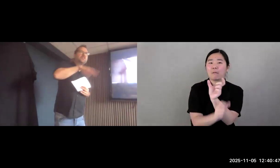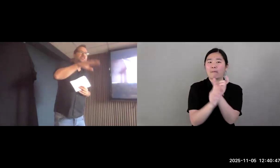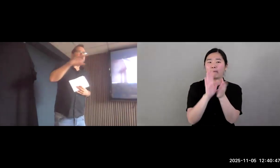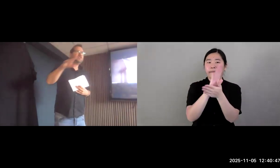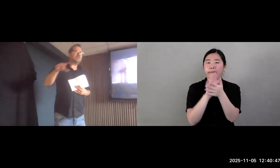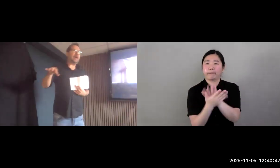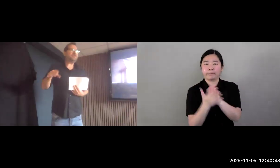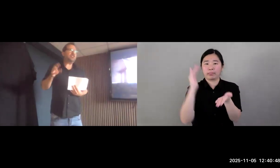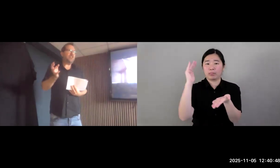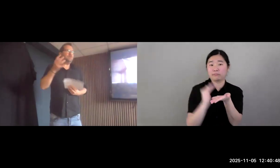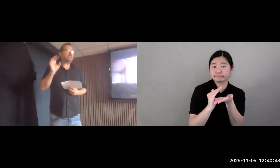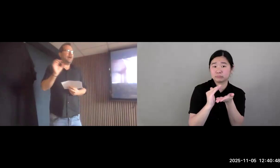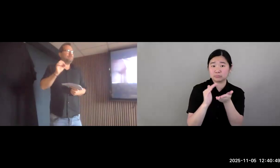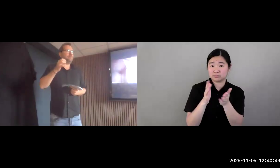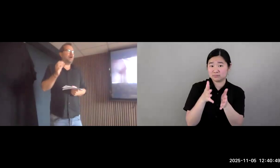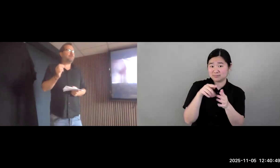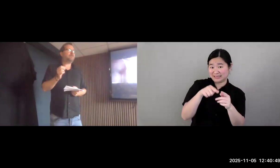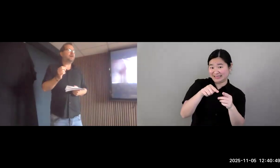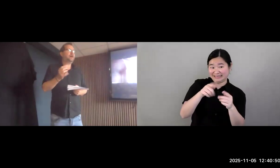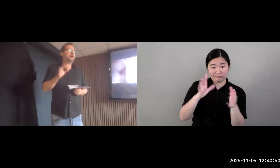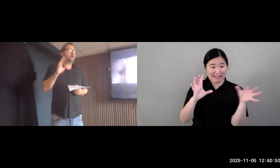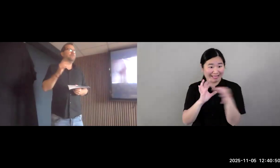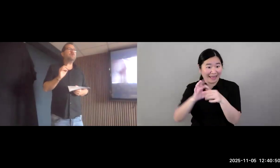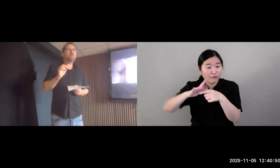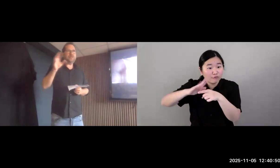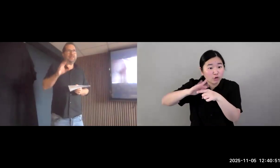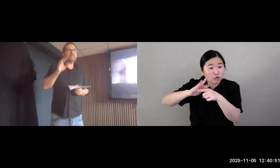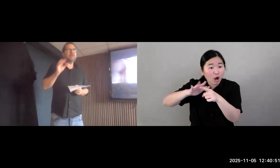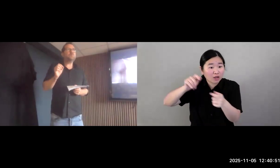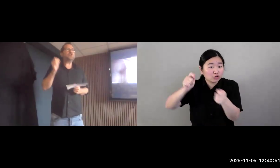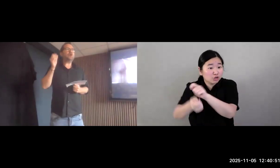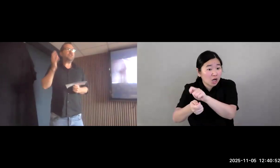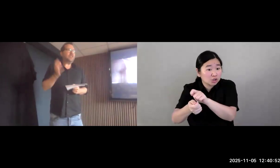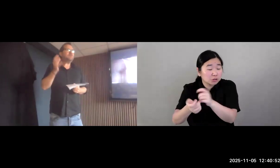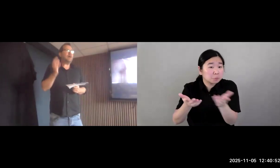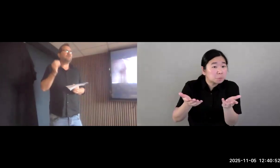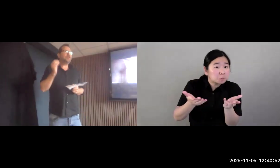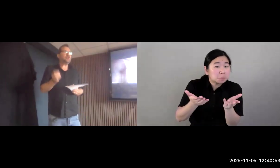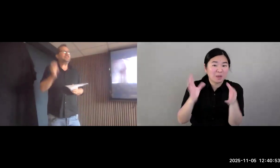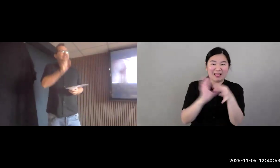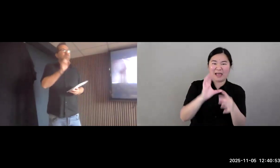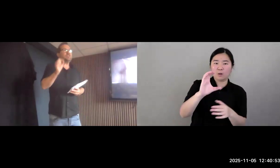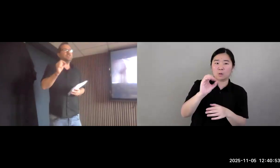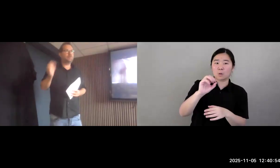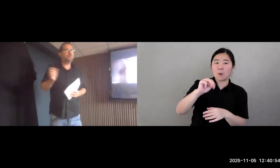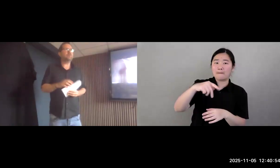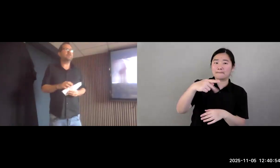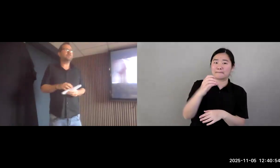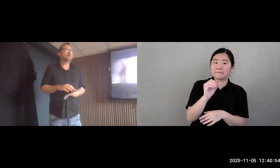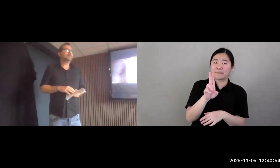other signs that have the same type of movement in that sign would show the same type of reduction in that specific movement.